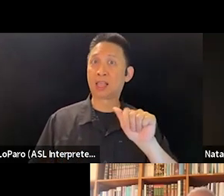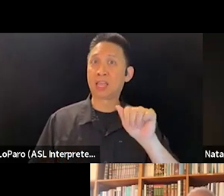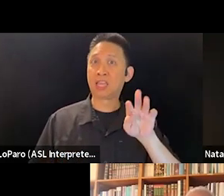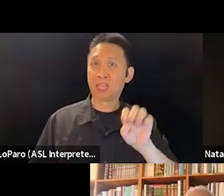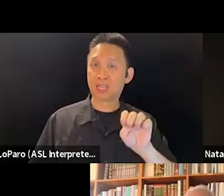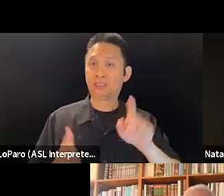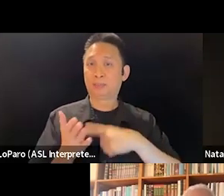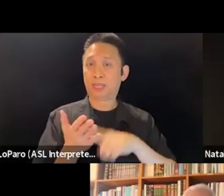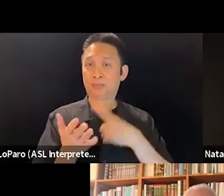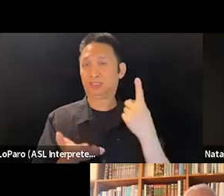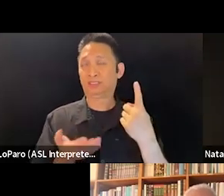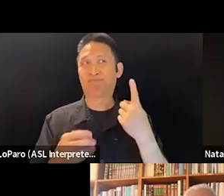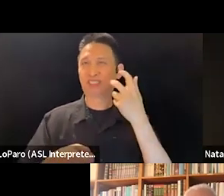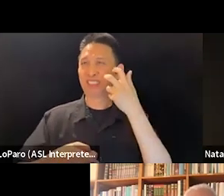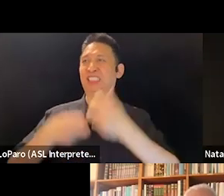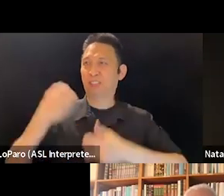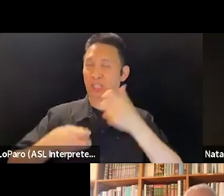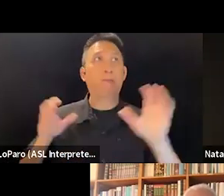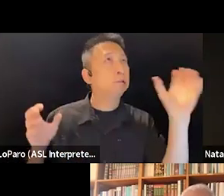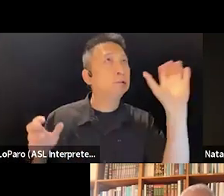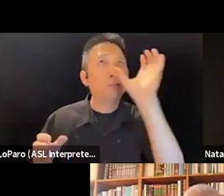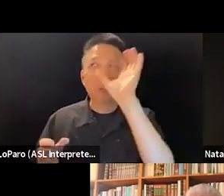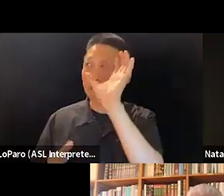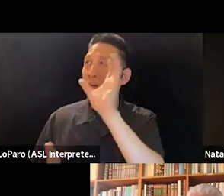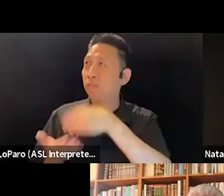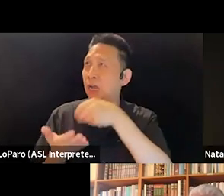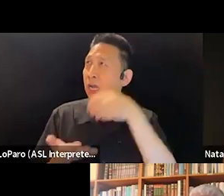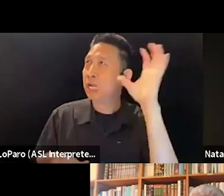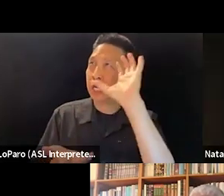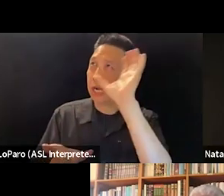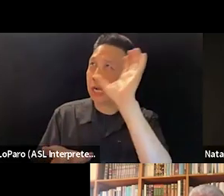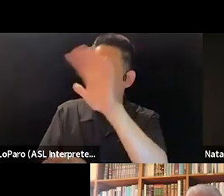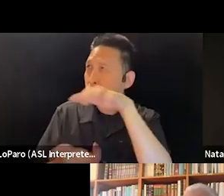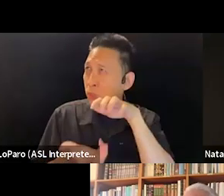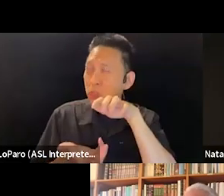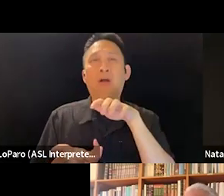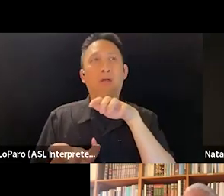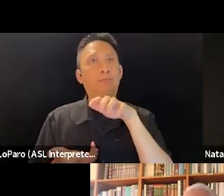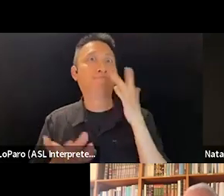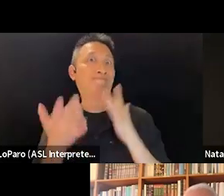And we've heard that there are very limited slots at the moment for creative documentaries.